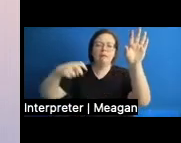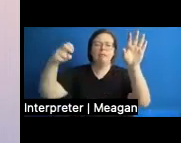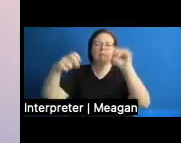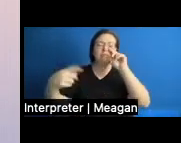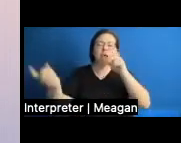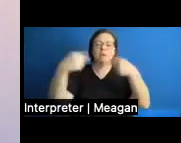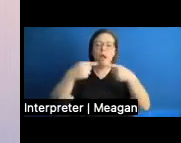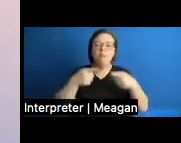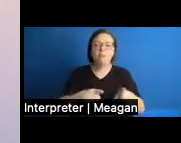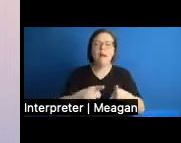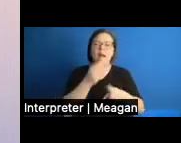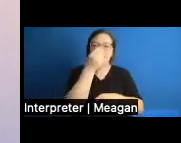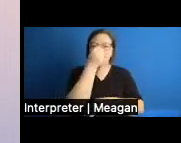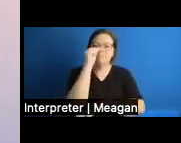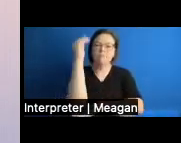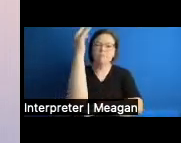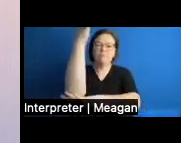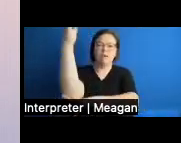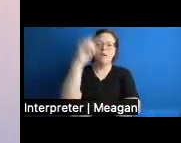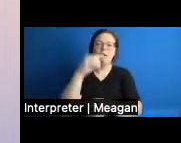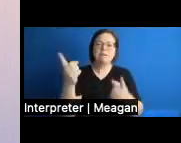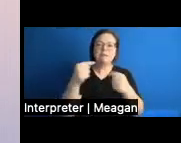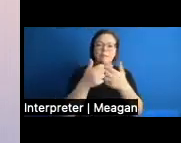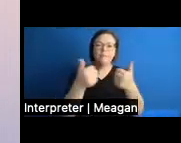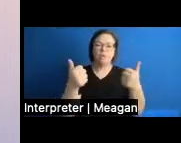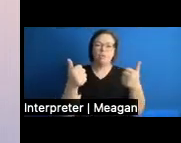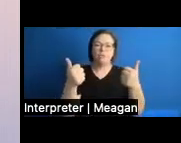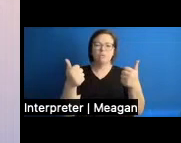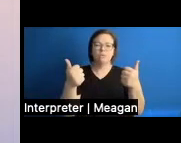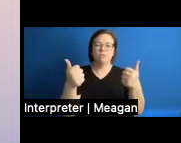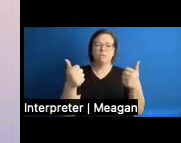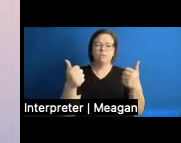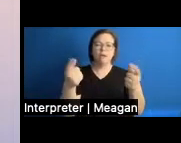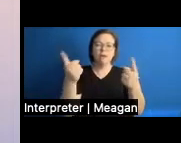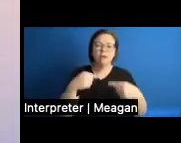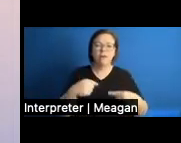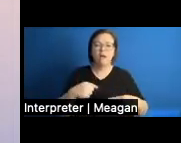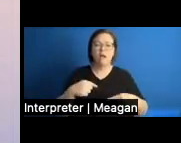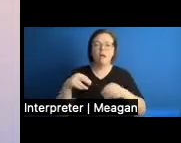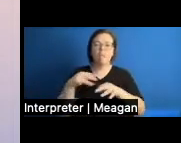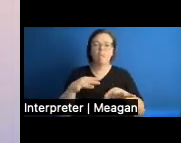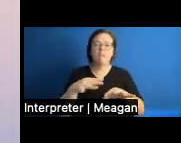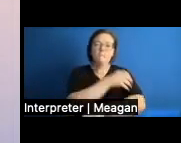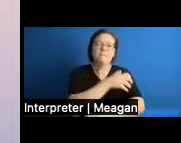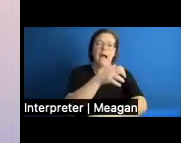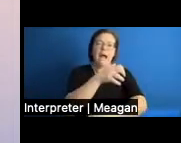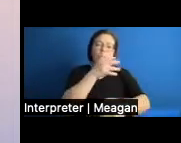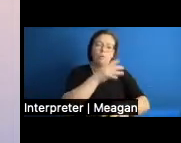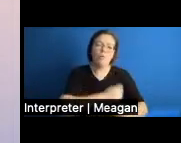dogwoods blossom, come apart, come strumming an unspeakable power ballad through a torrent of rain